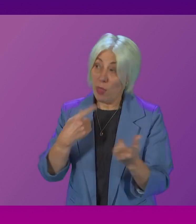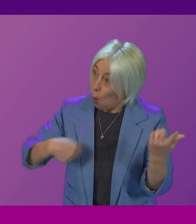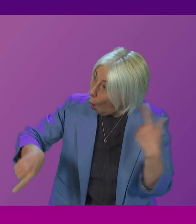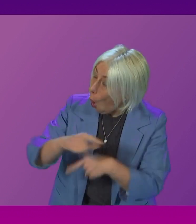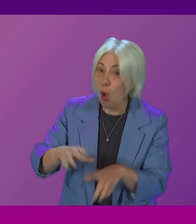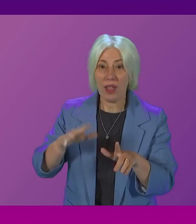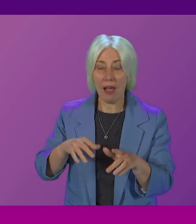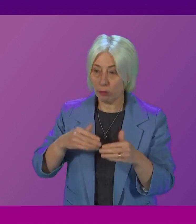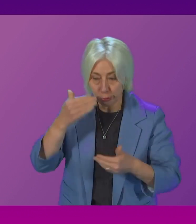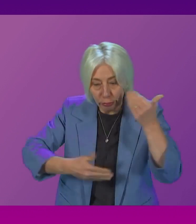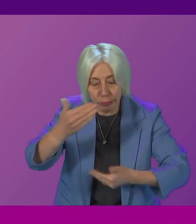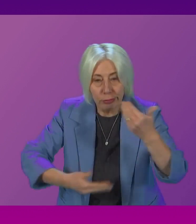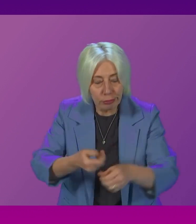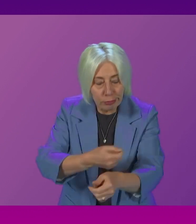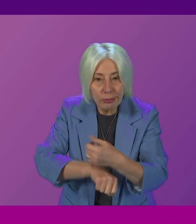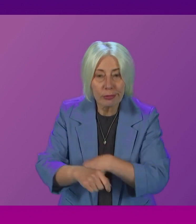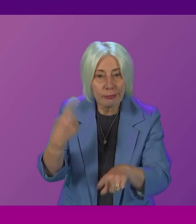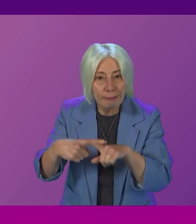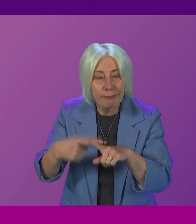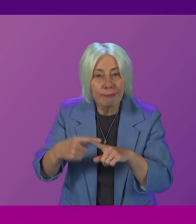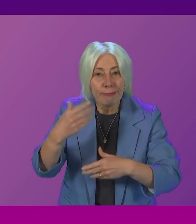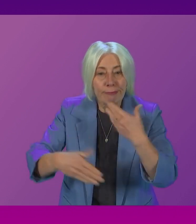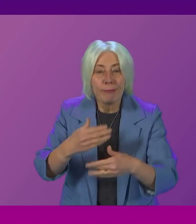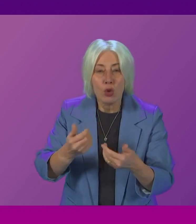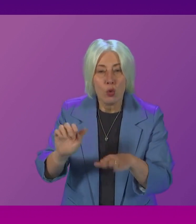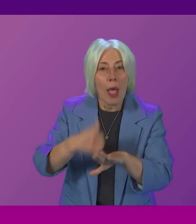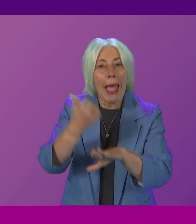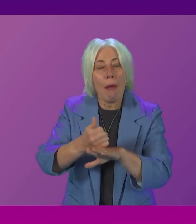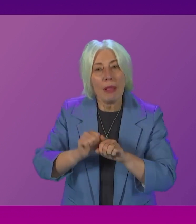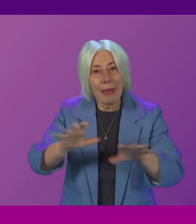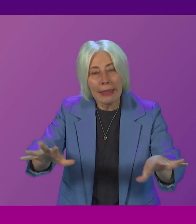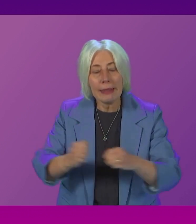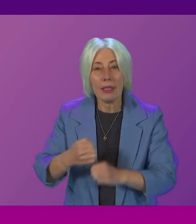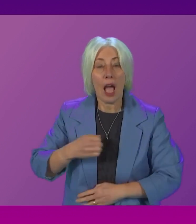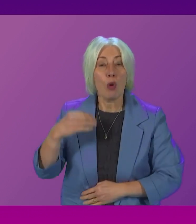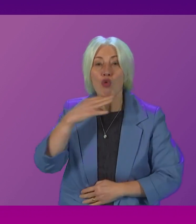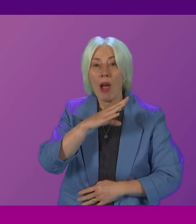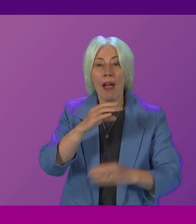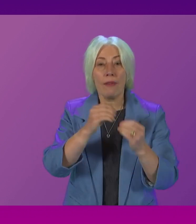at all levels with immediate and urgent plans for implementation. Our draft biodiversity strategy,